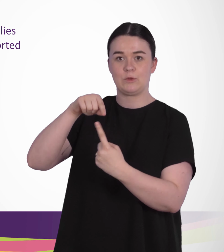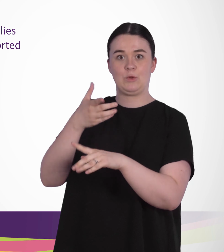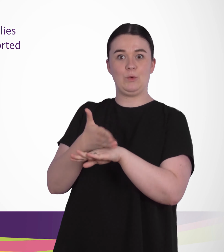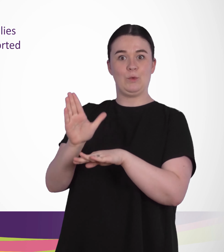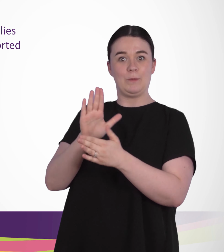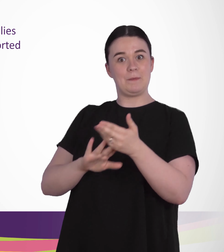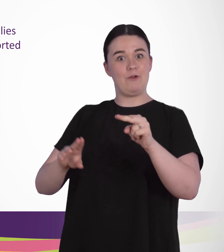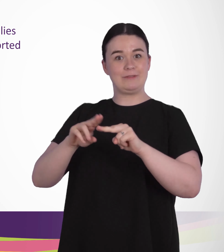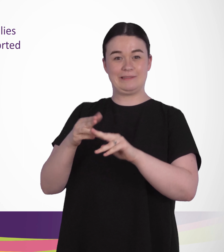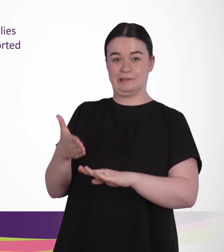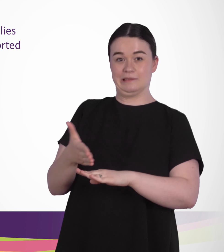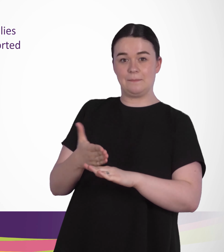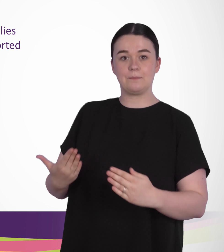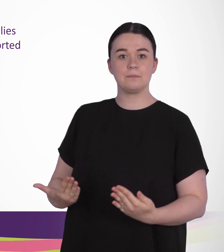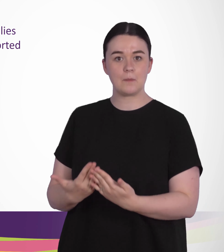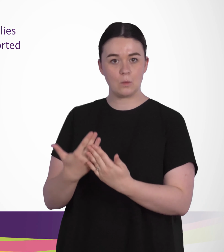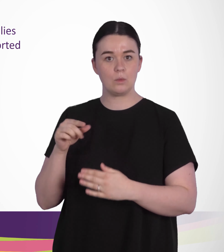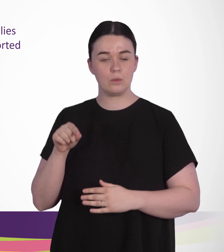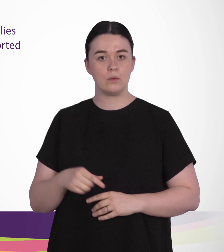new parent(s) prior to birth.